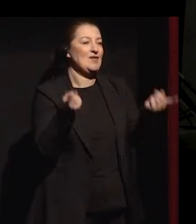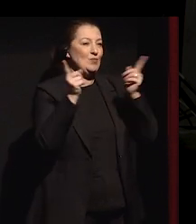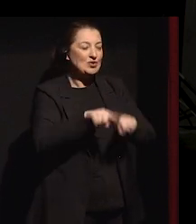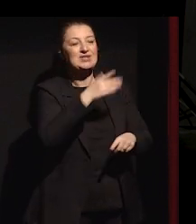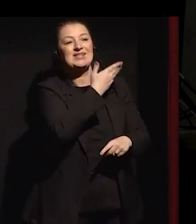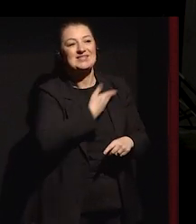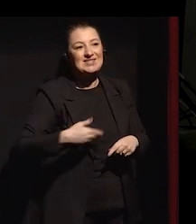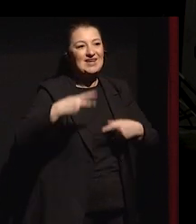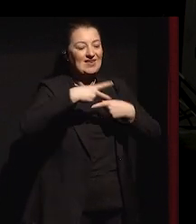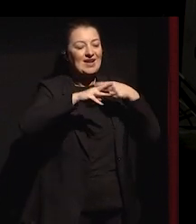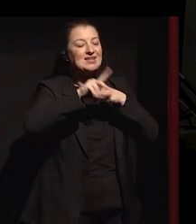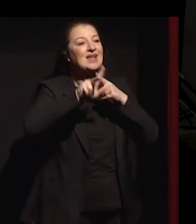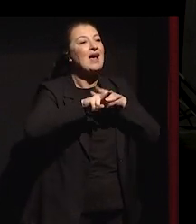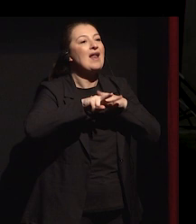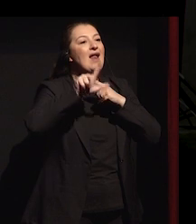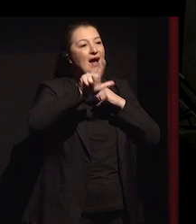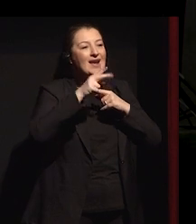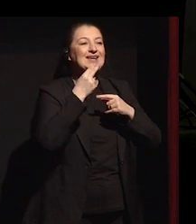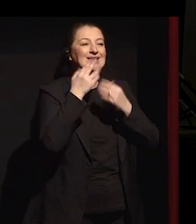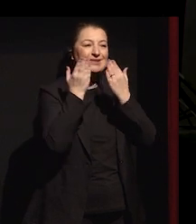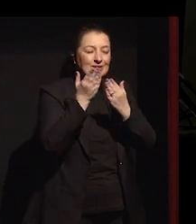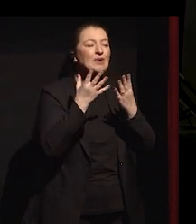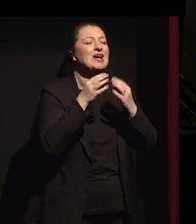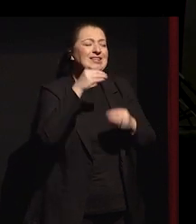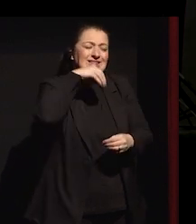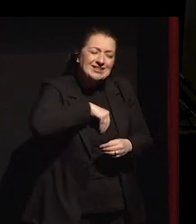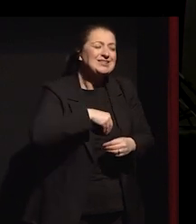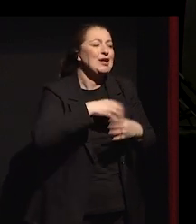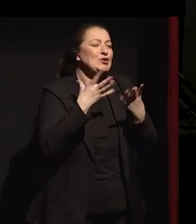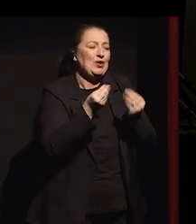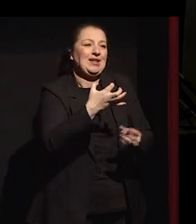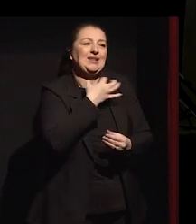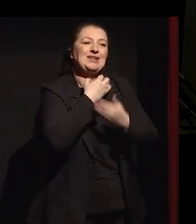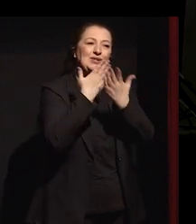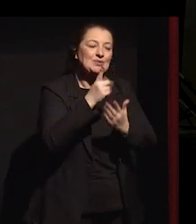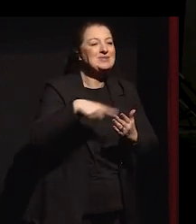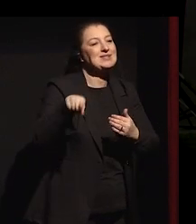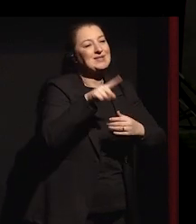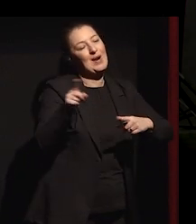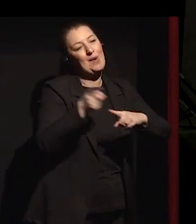to dear Zelal Yalçın, she brought us together for the first time with the Municipality of Istanbul.